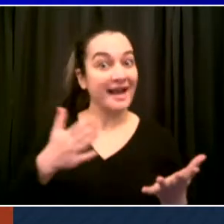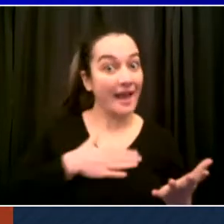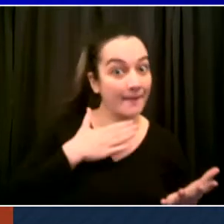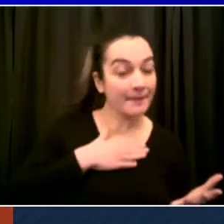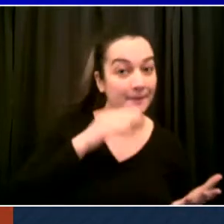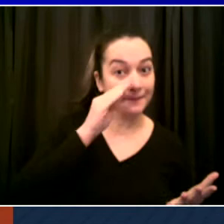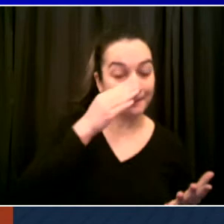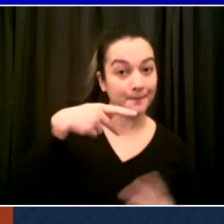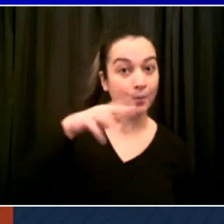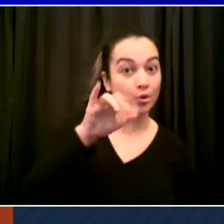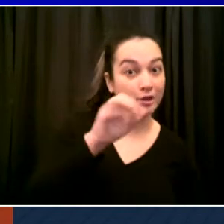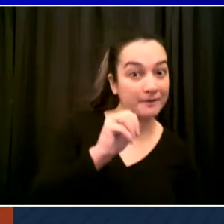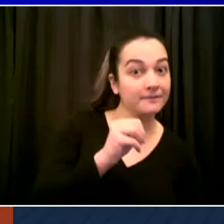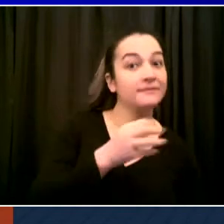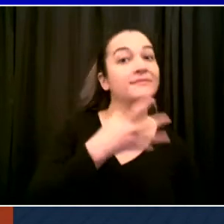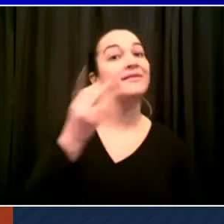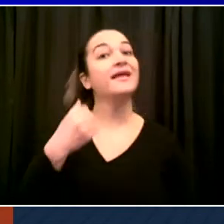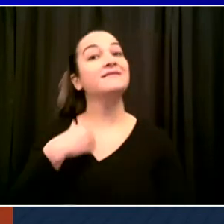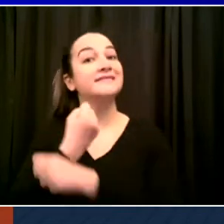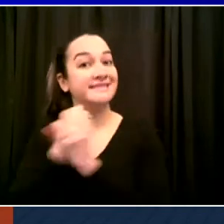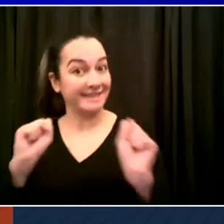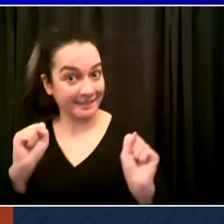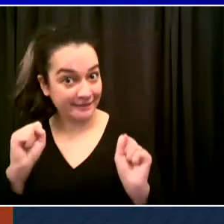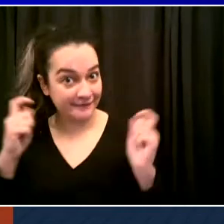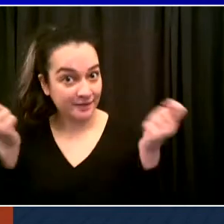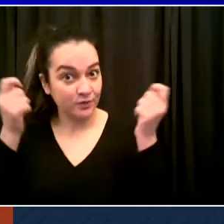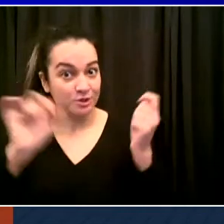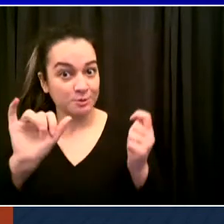THEY SHOULD STAY CLOSE TO FAMILY MEMBERS AND NOT HAVE THE BIG GATHERINGS THAT ARE TYPICAL.